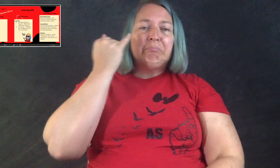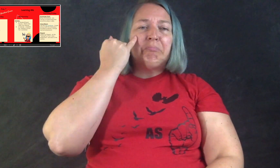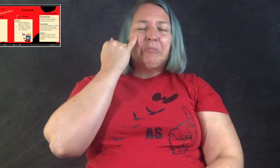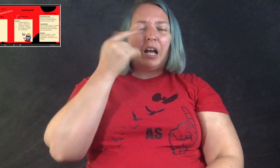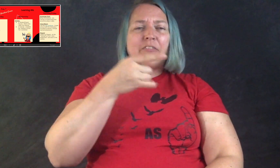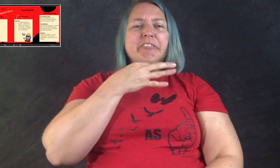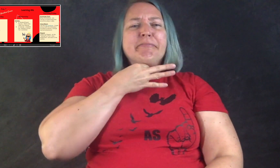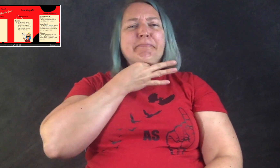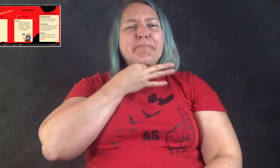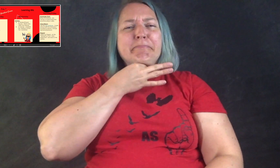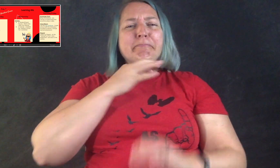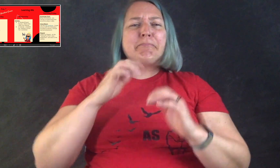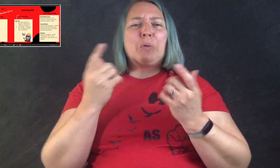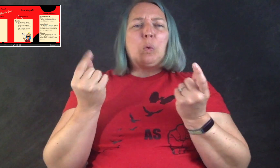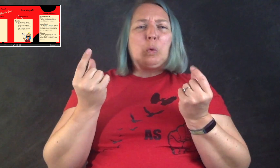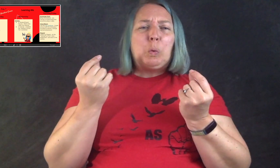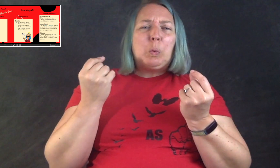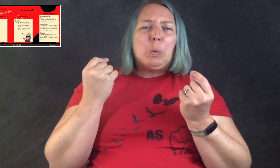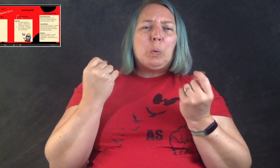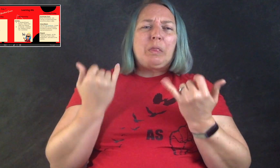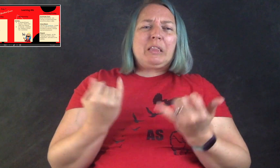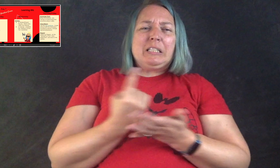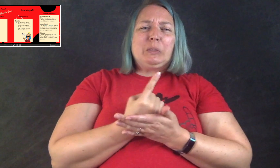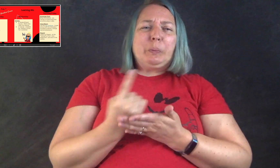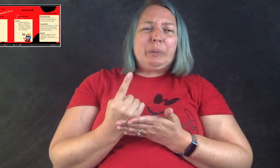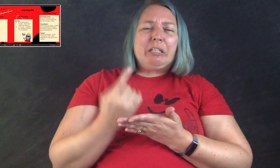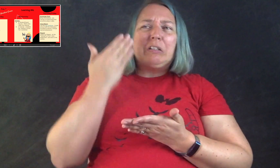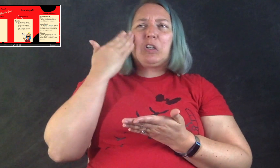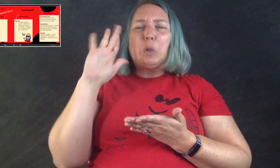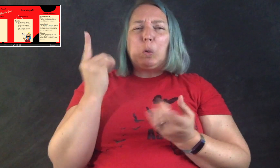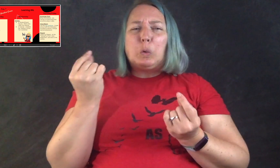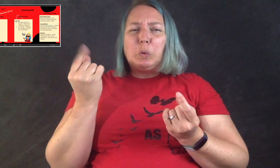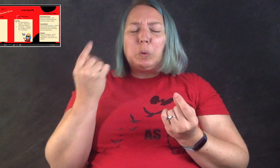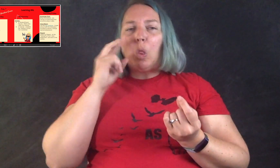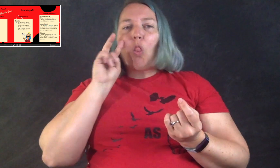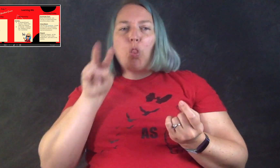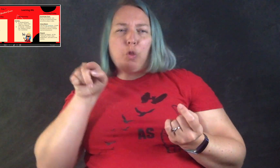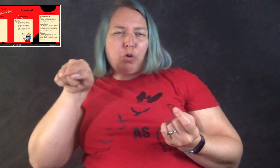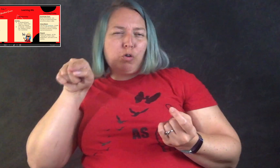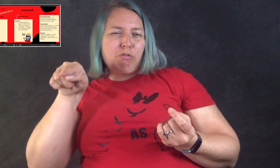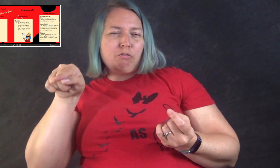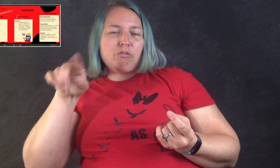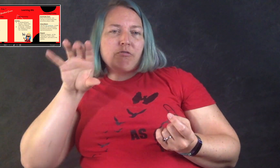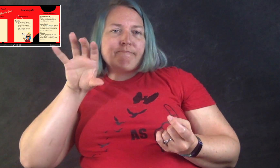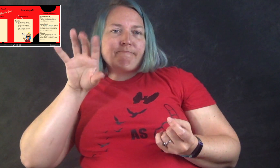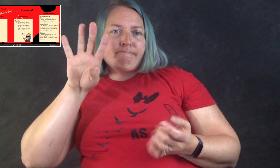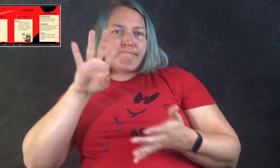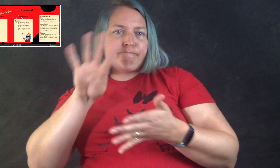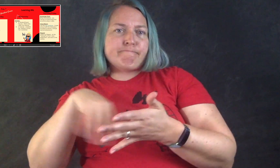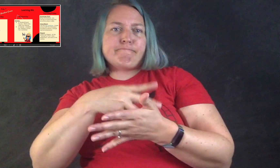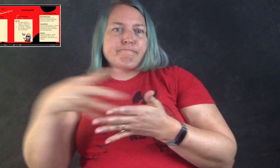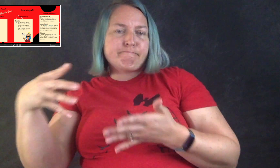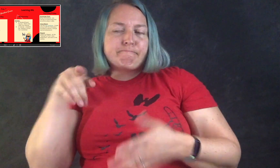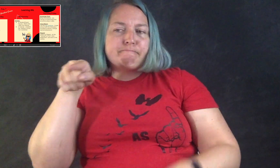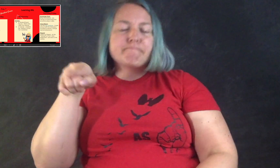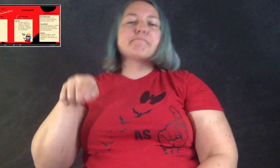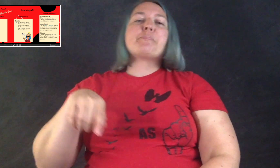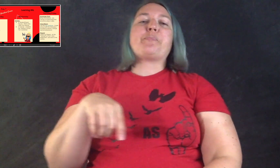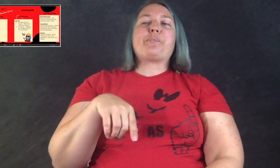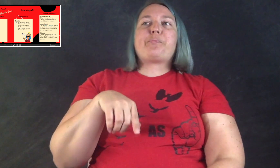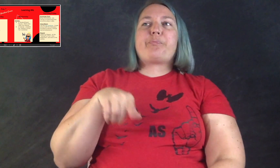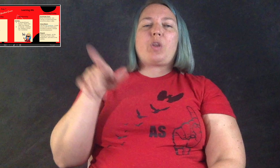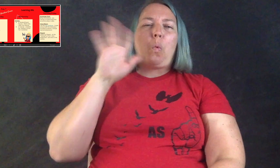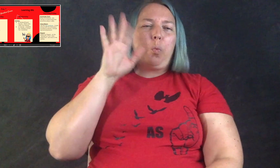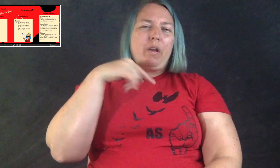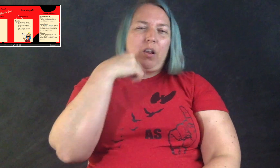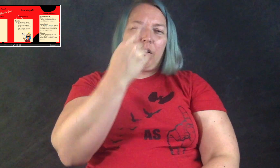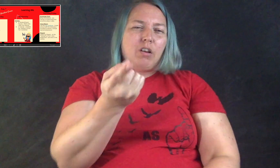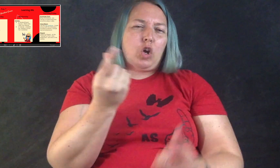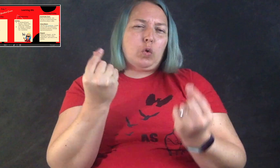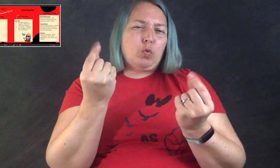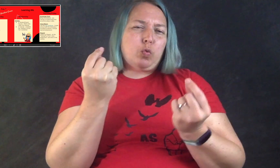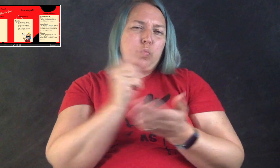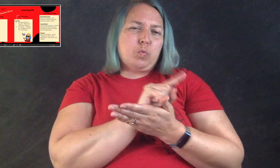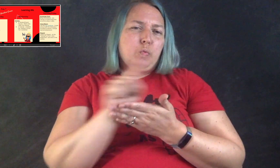If you're curious as to what we're working on throughout the week, this is where you find it.